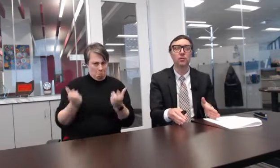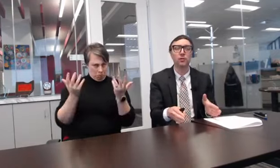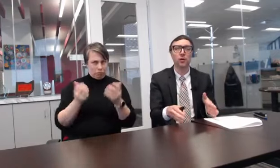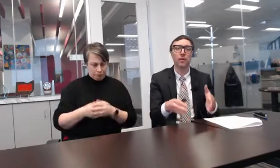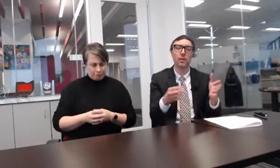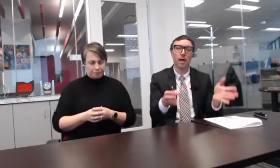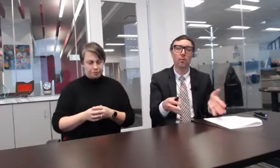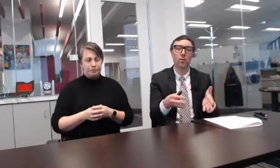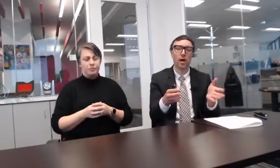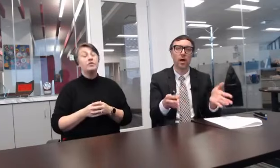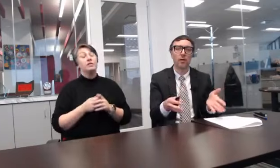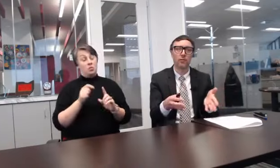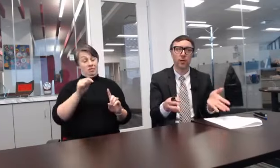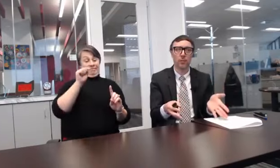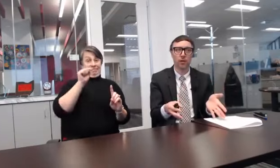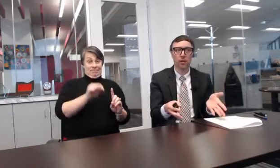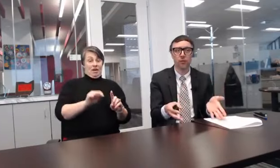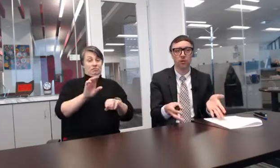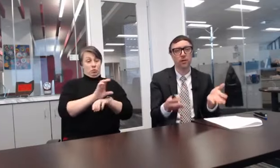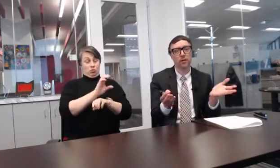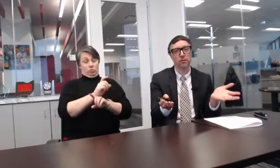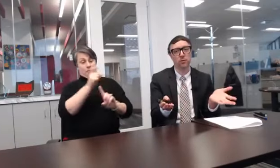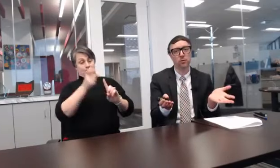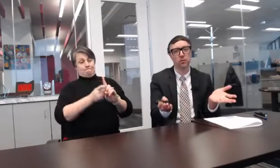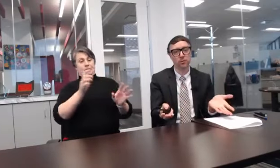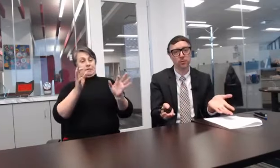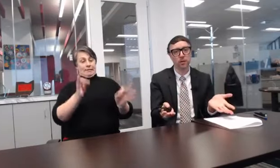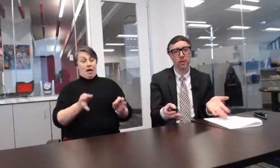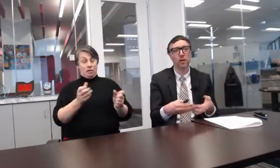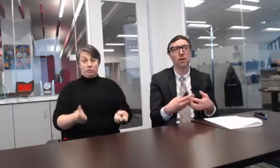So and that will guide development of your individual service plan